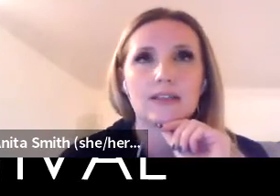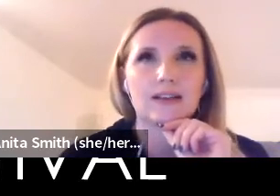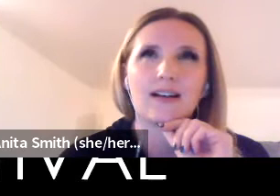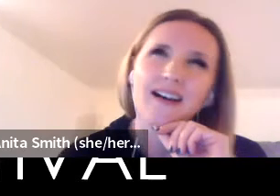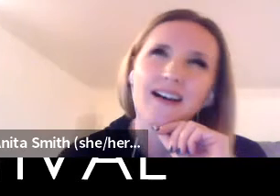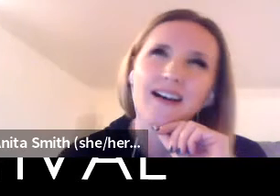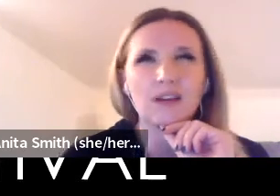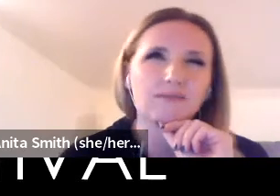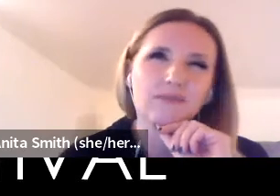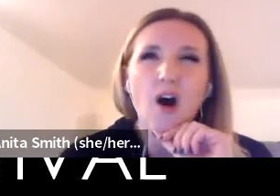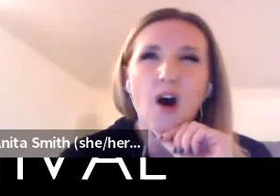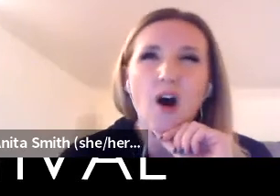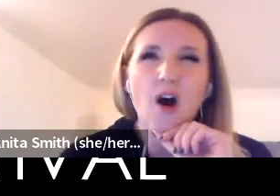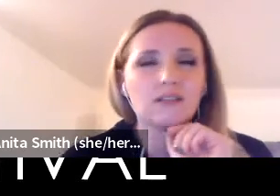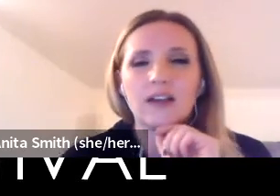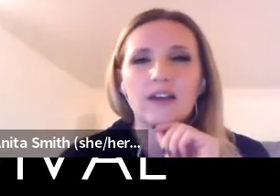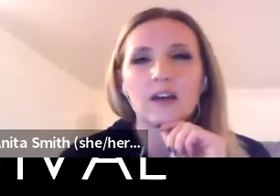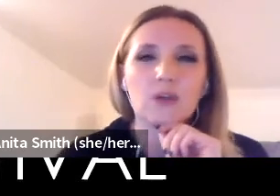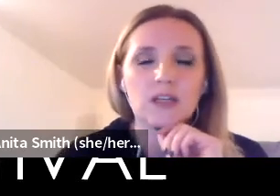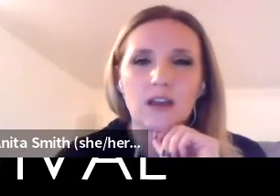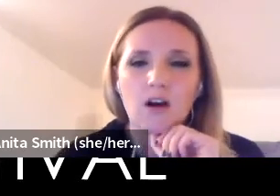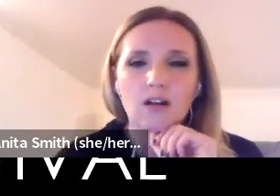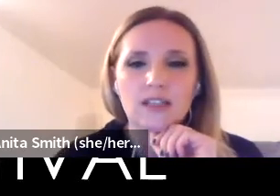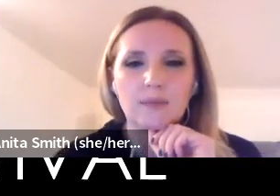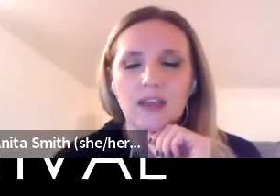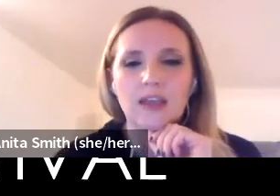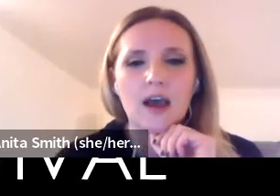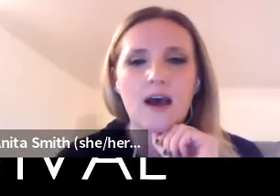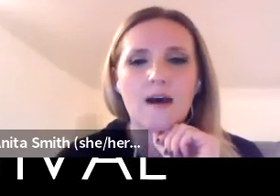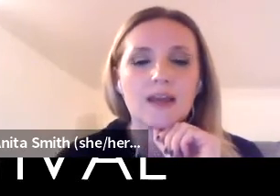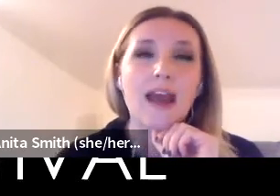It's kind of a hall, like a community hall type thing.